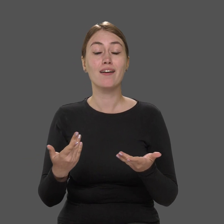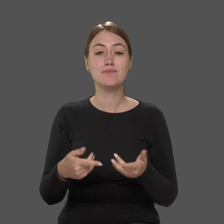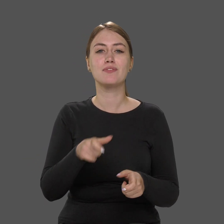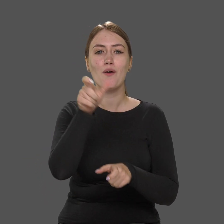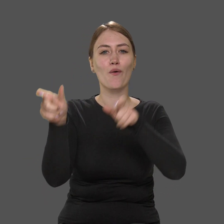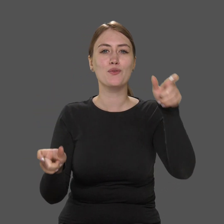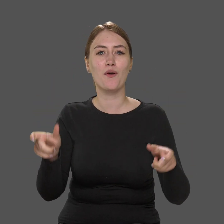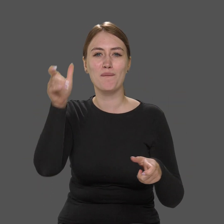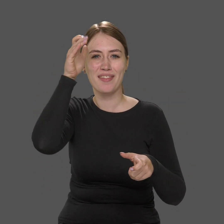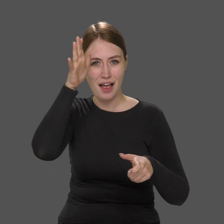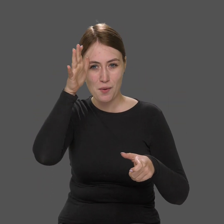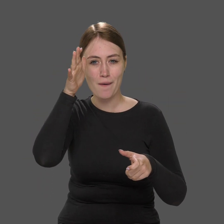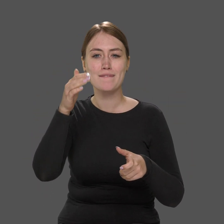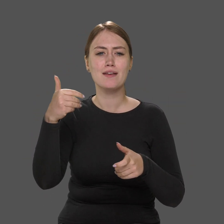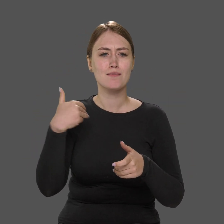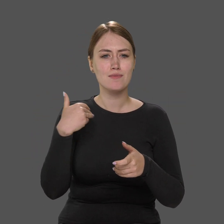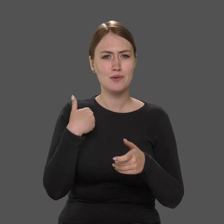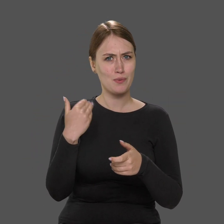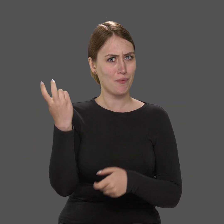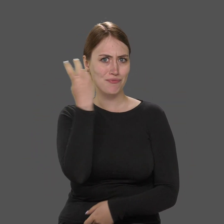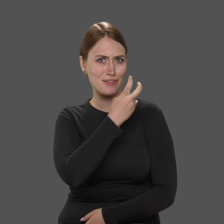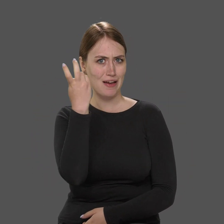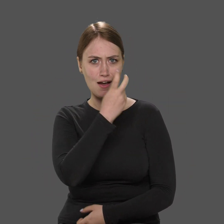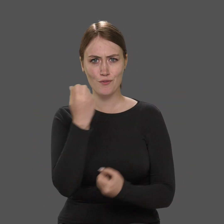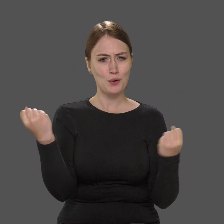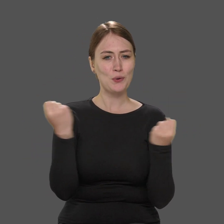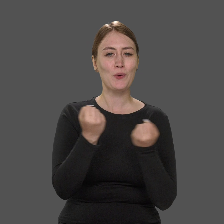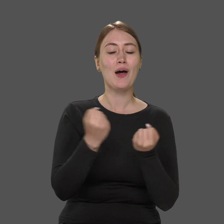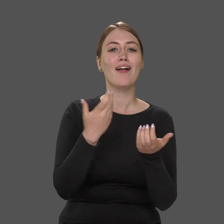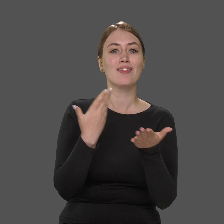For scientists, this was even more interesting,